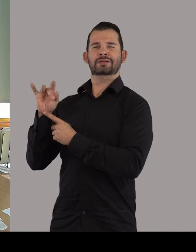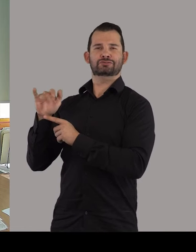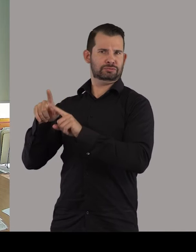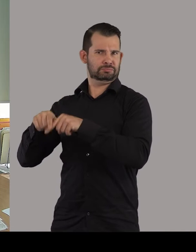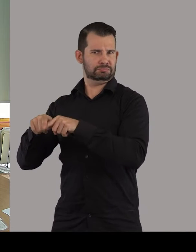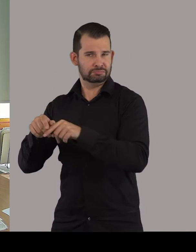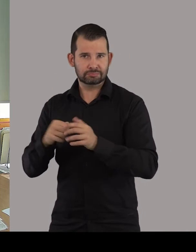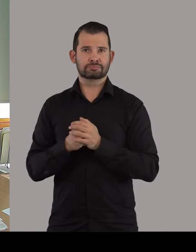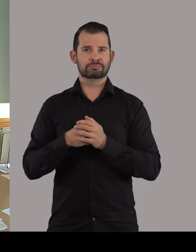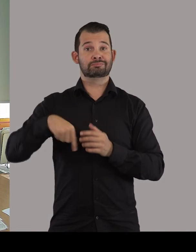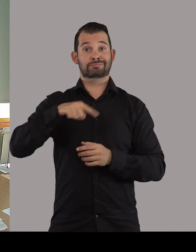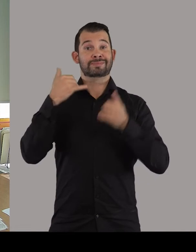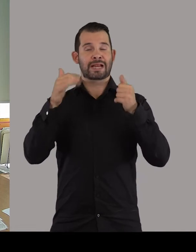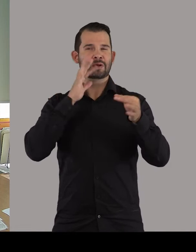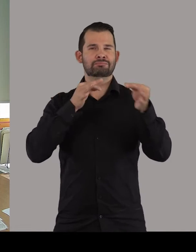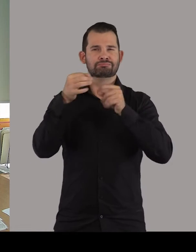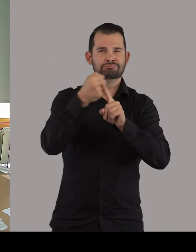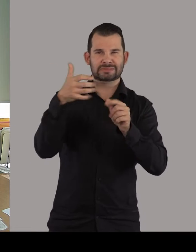We will now describe each to you.